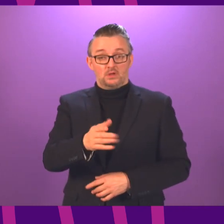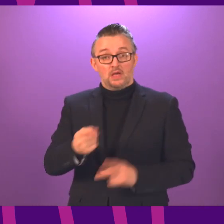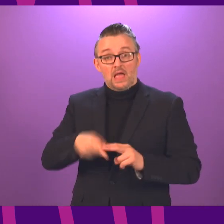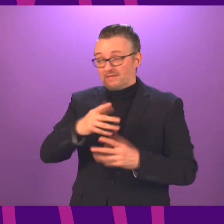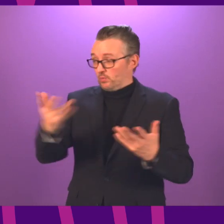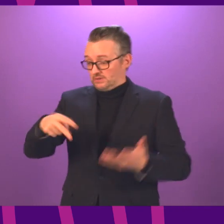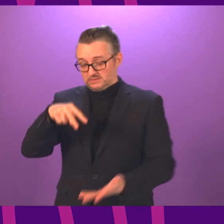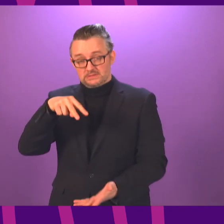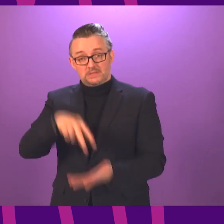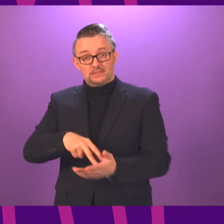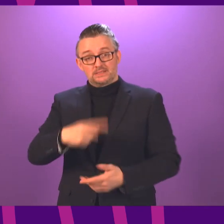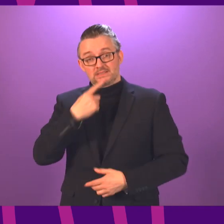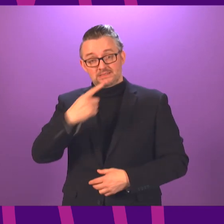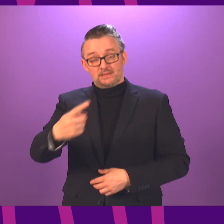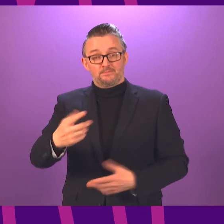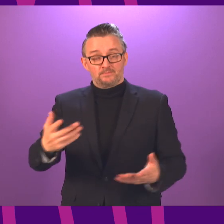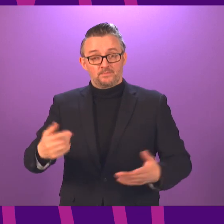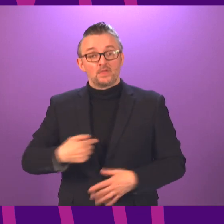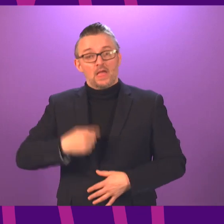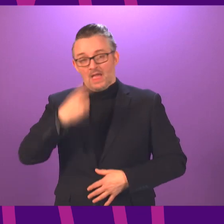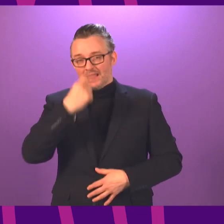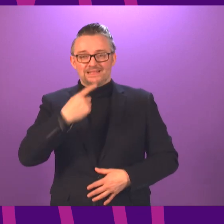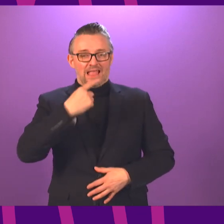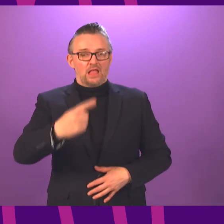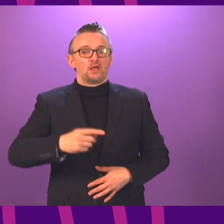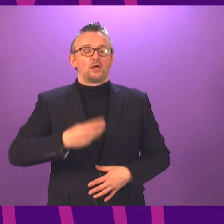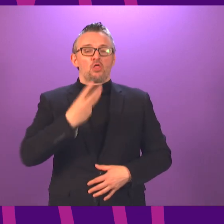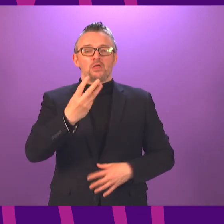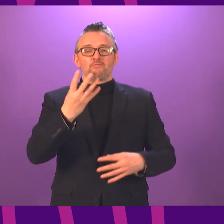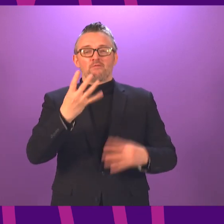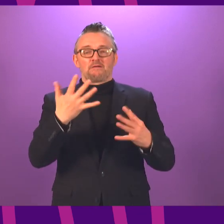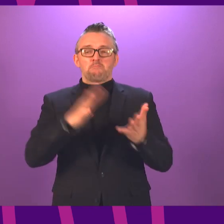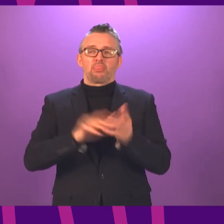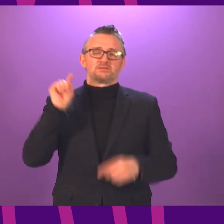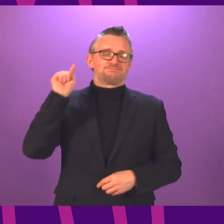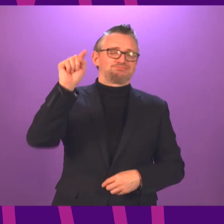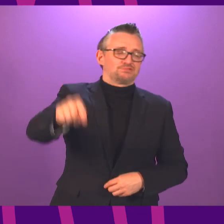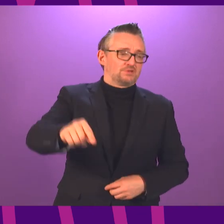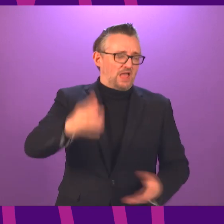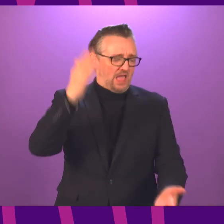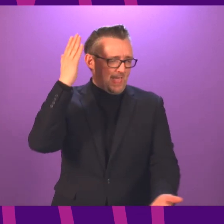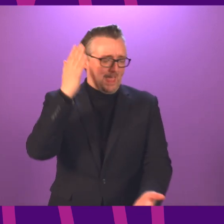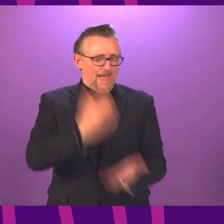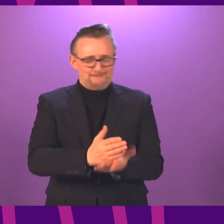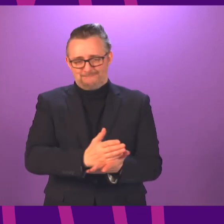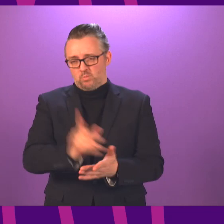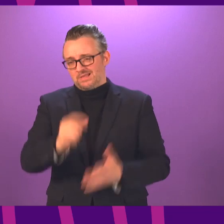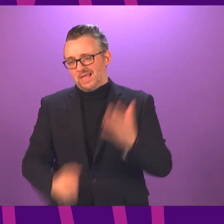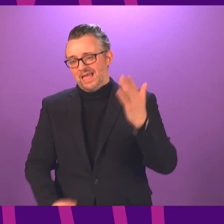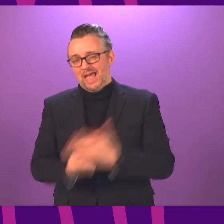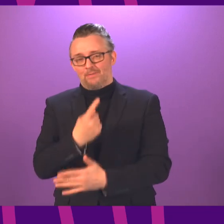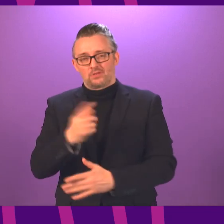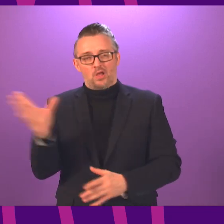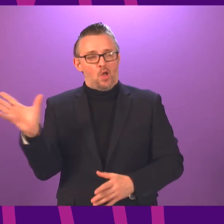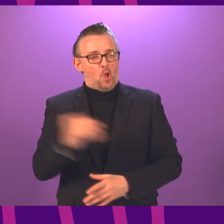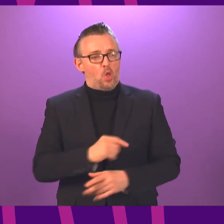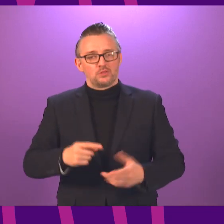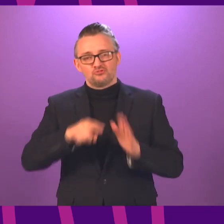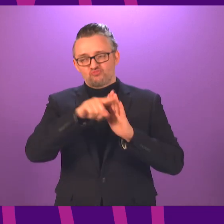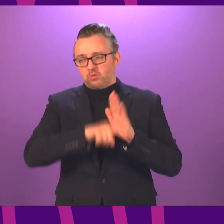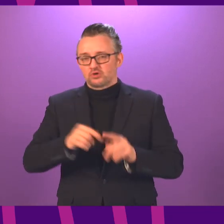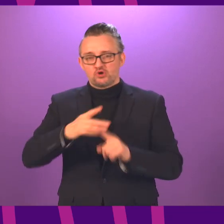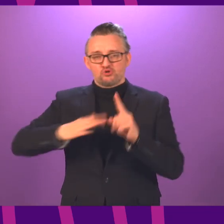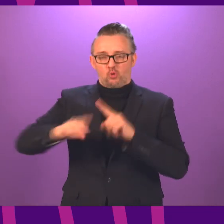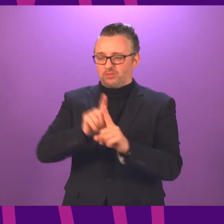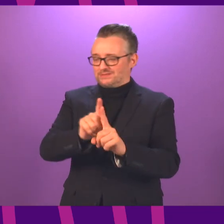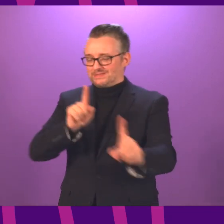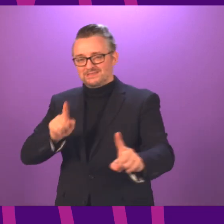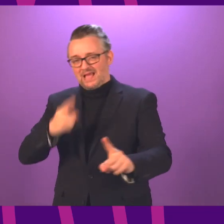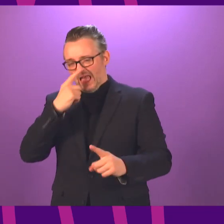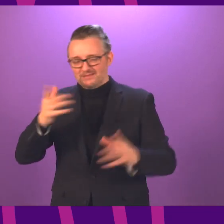now and says with any certainty that all restrictions, including social distancing, can be lifted